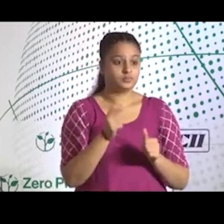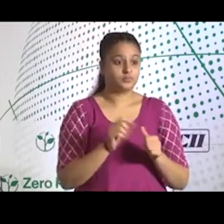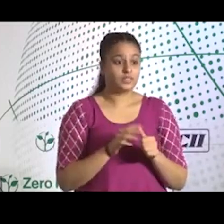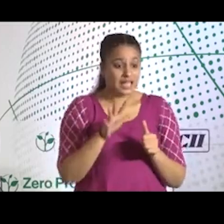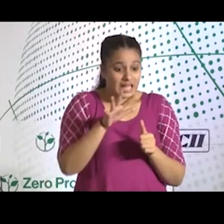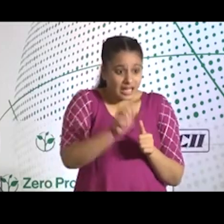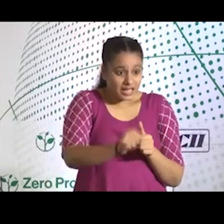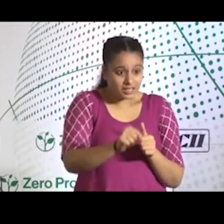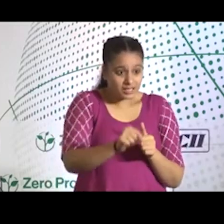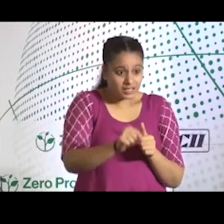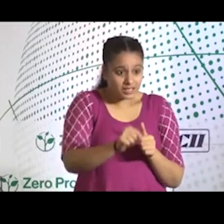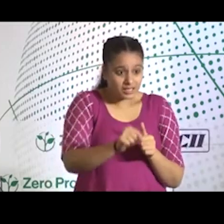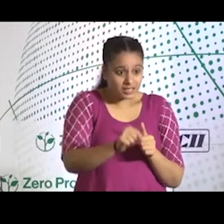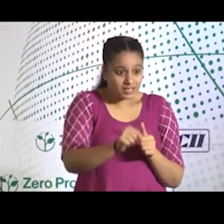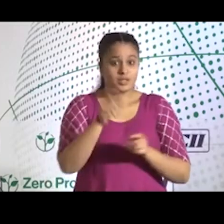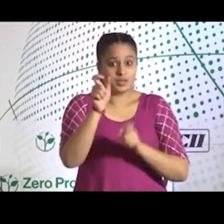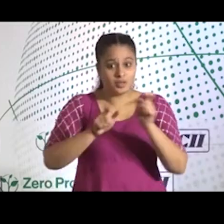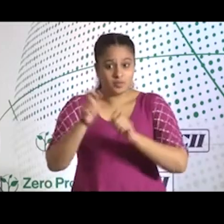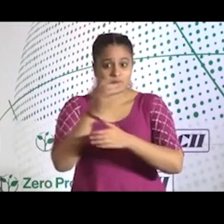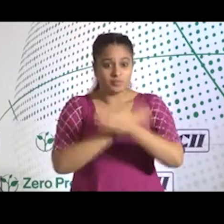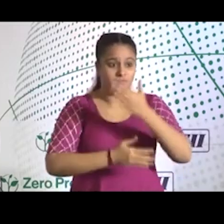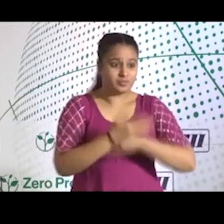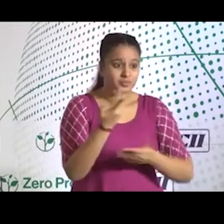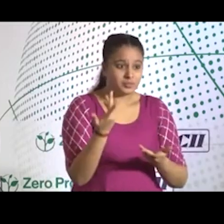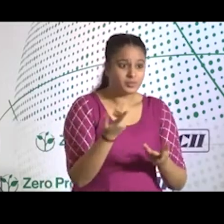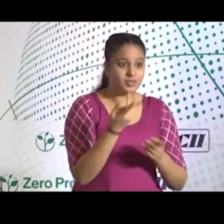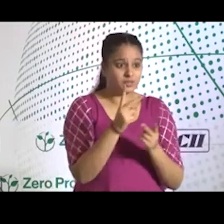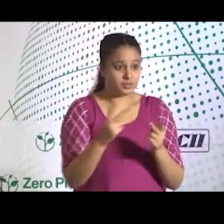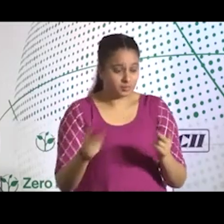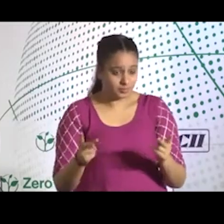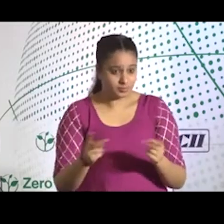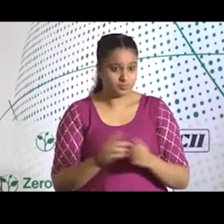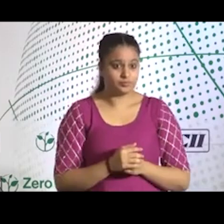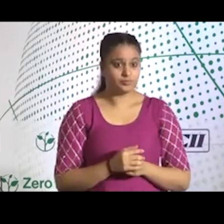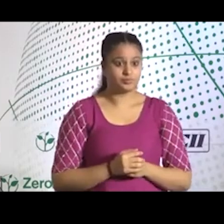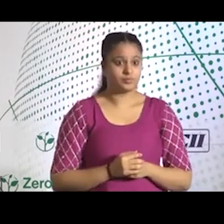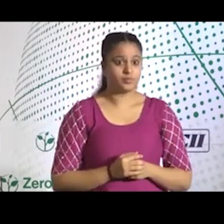to a lot of the other features which otherwise they would kind of miss out on.